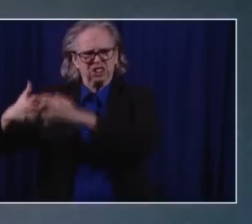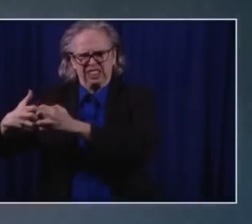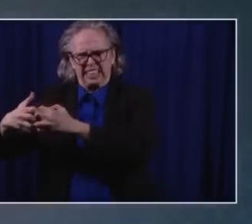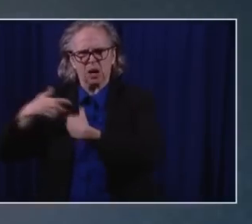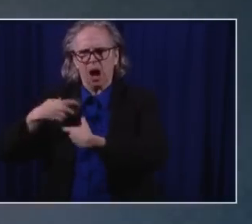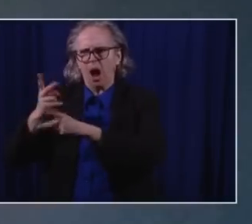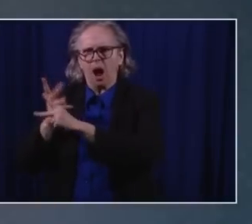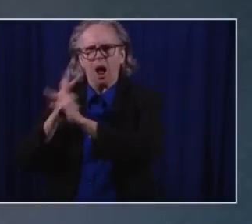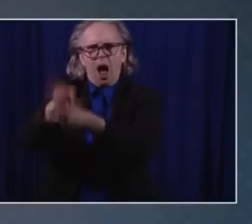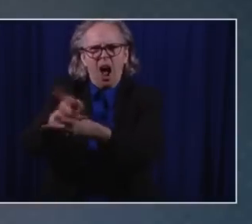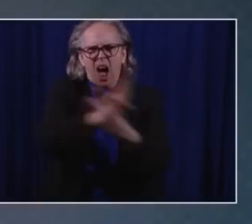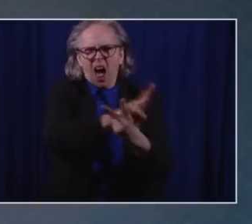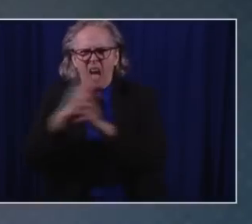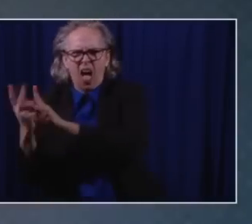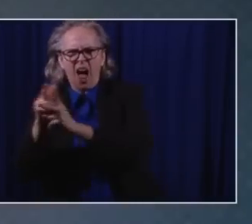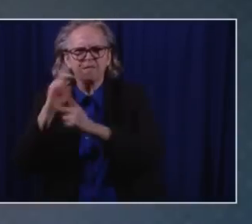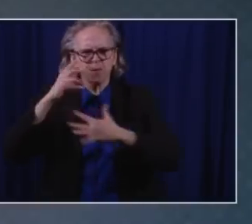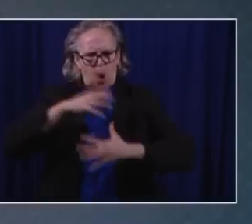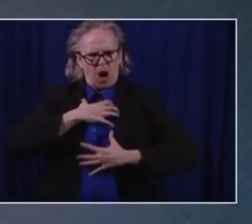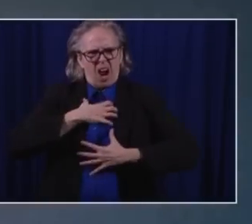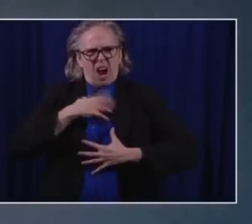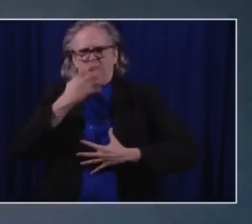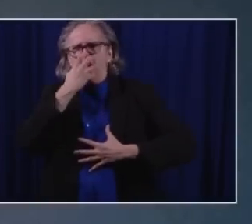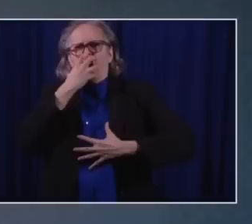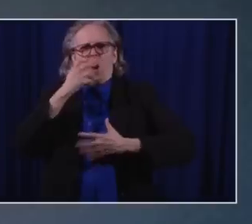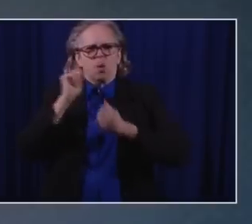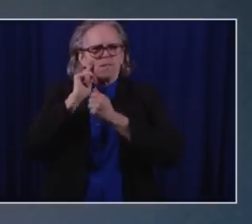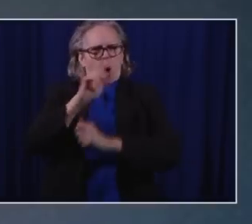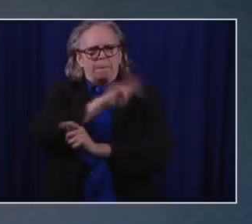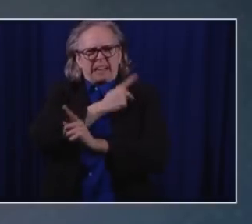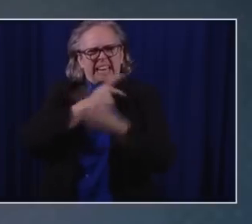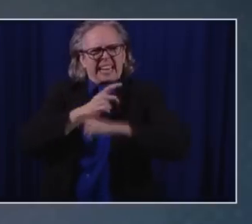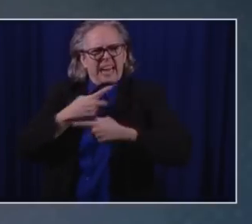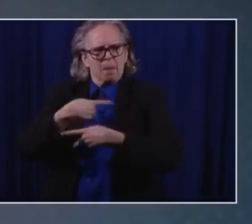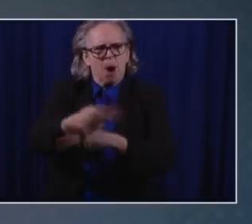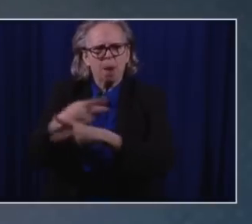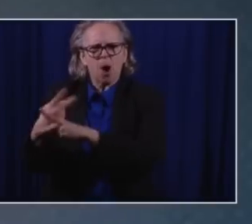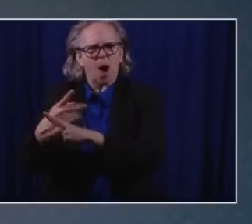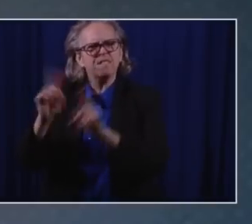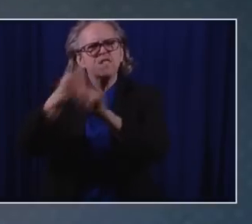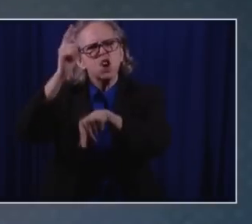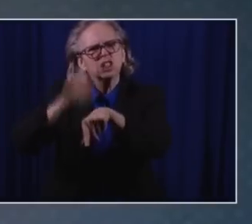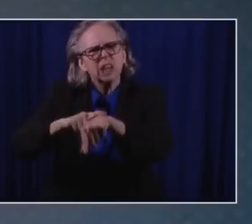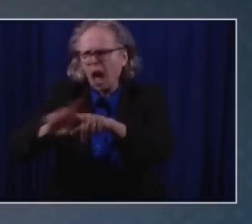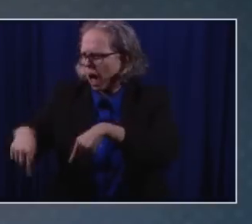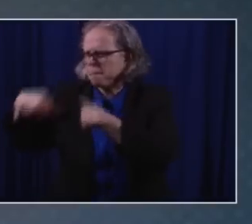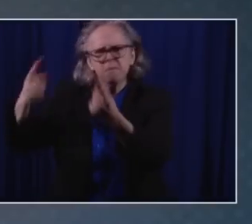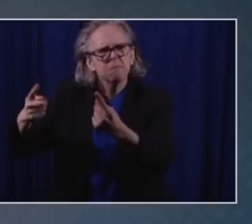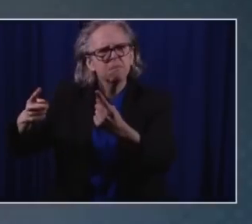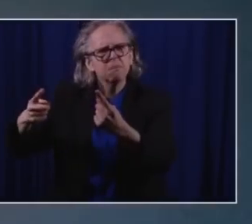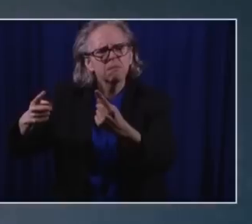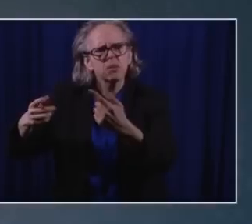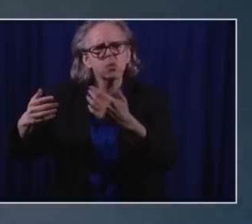We saw for the first time that we're starting to transform ventilators and high flow oxygen equipment because people are actually running out.